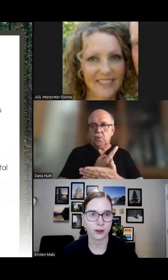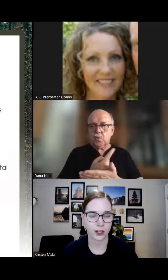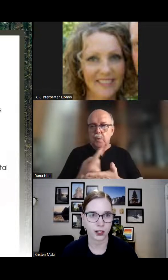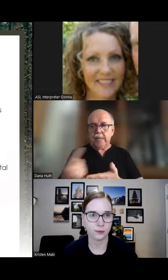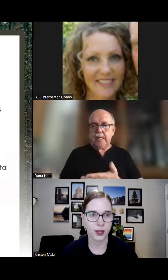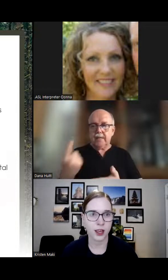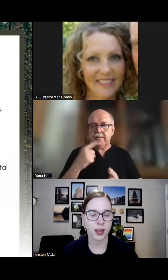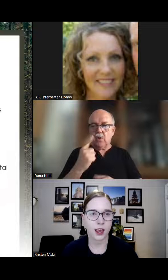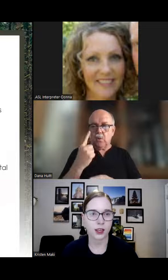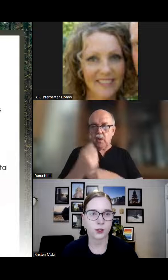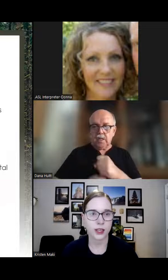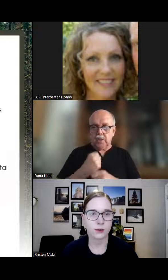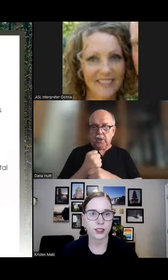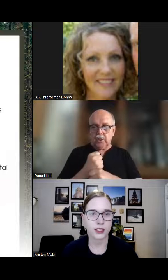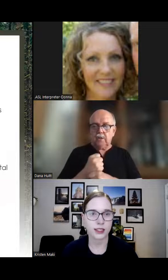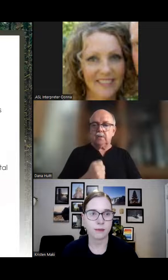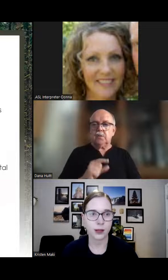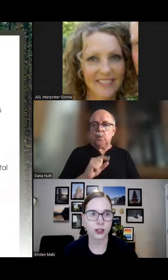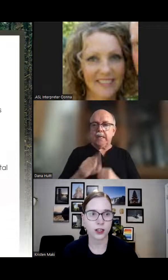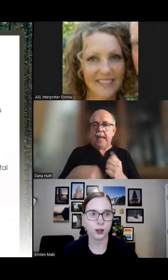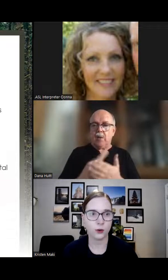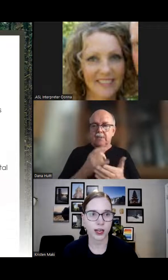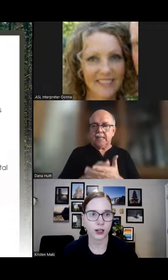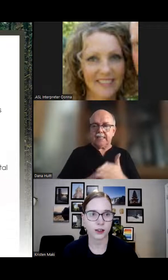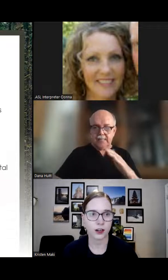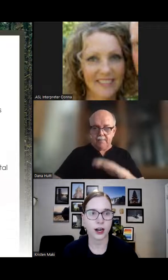So, yes, the answer to that one is yes. And someone